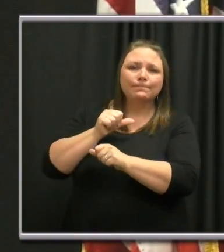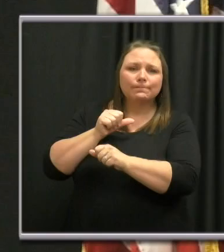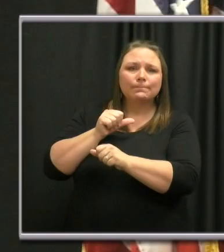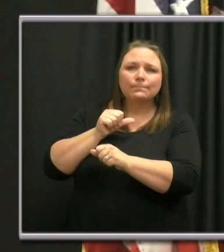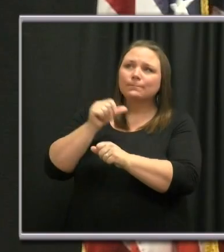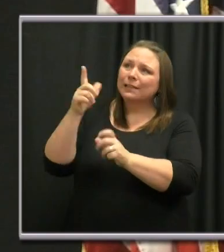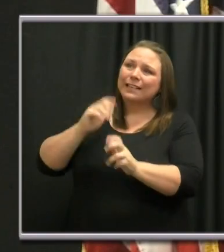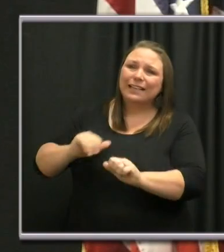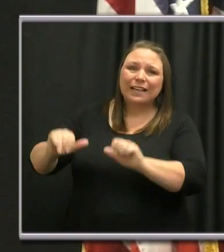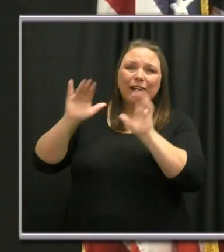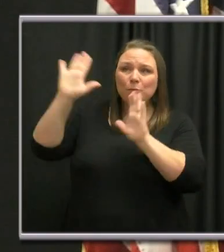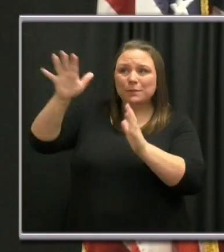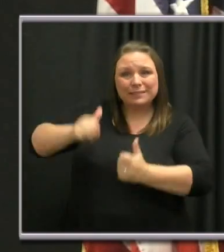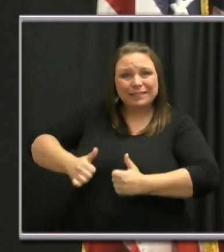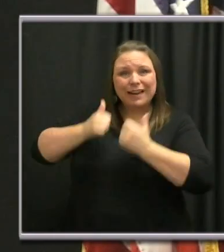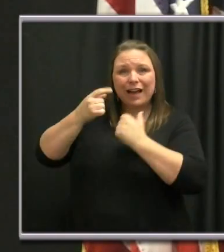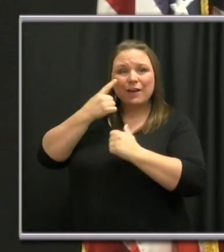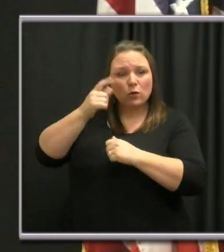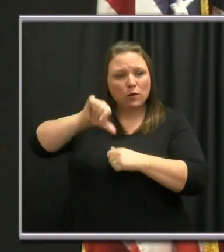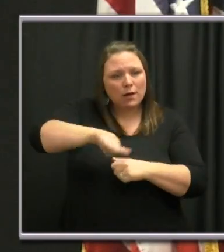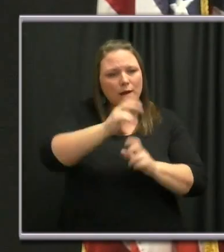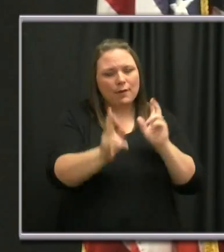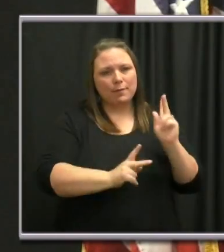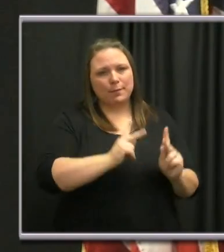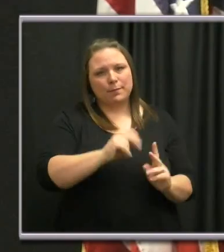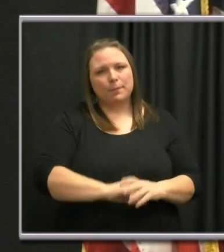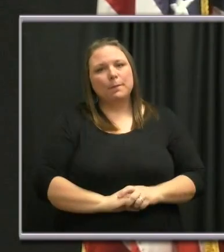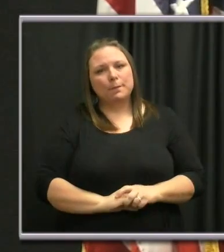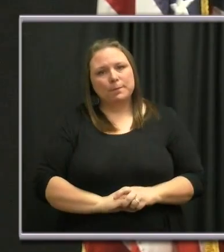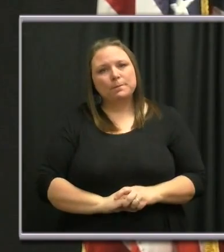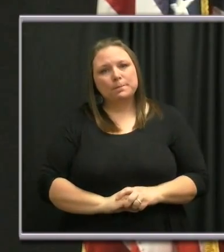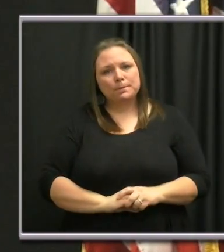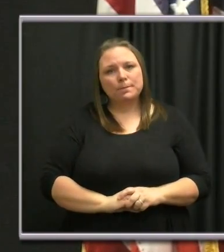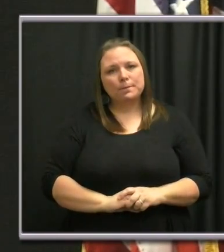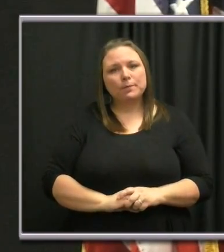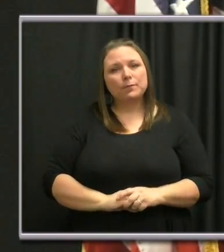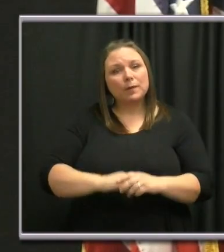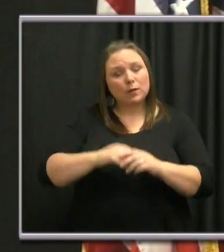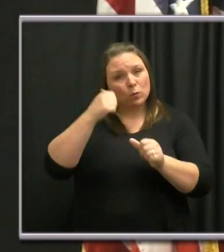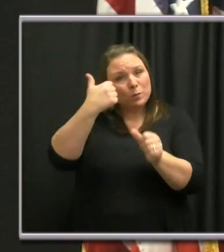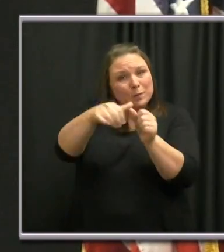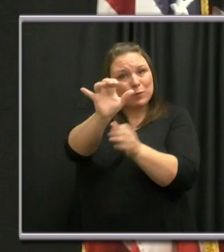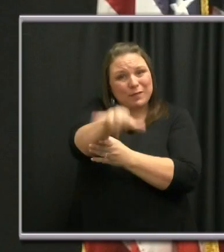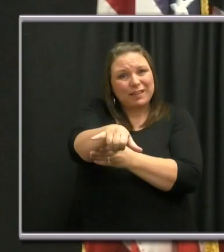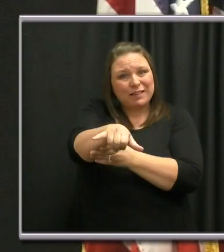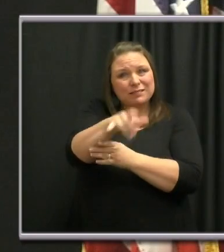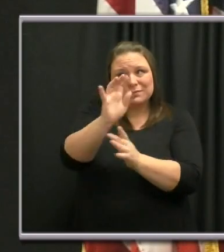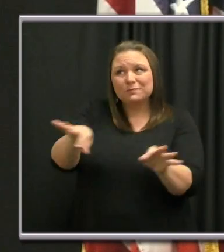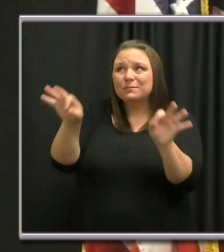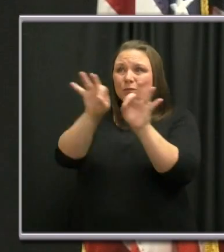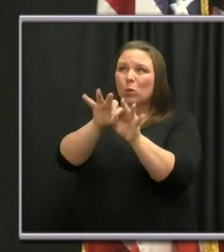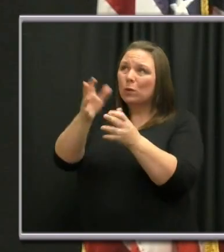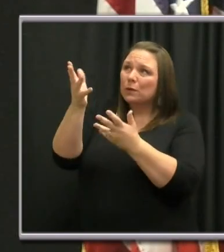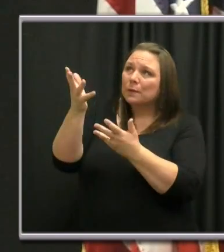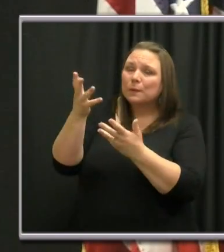MATTER WHAT. AND HE GAVE OF